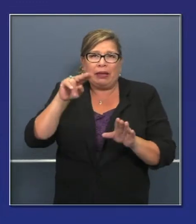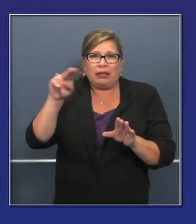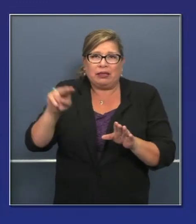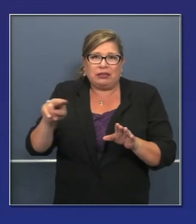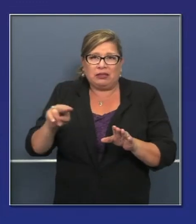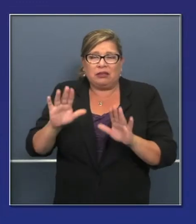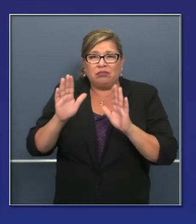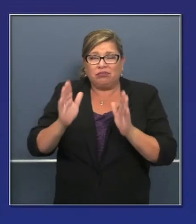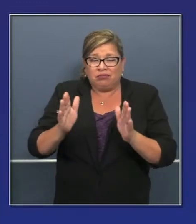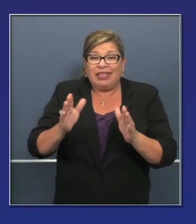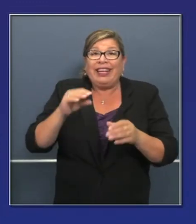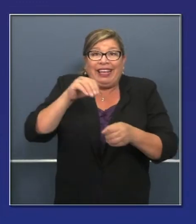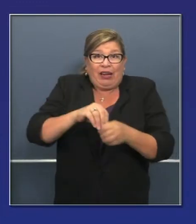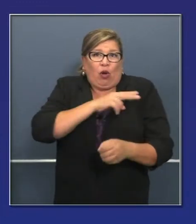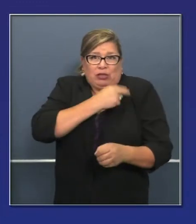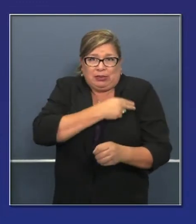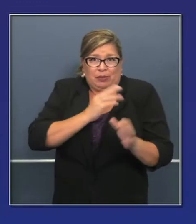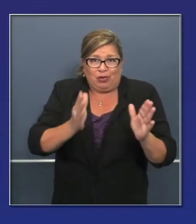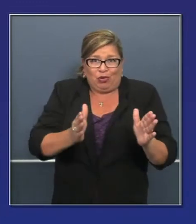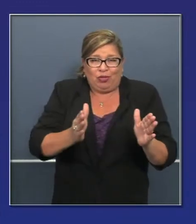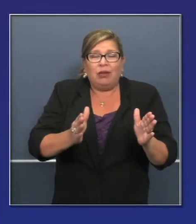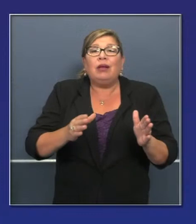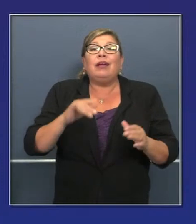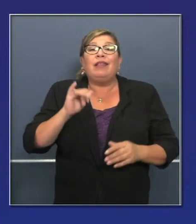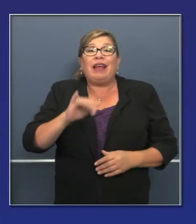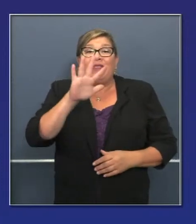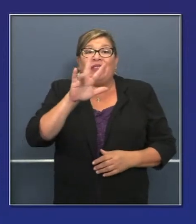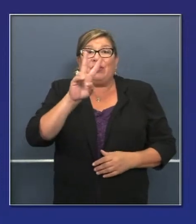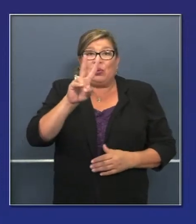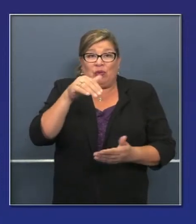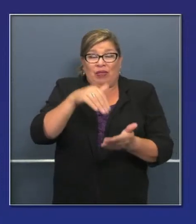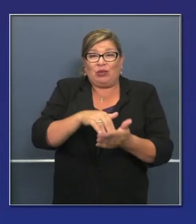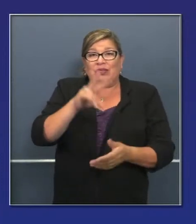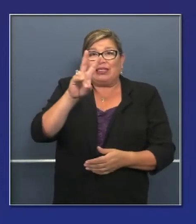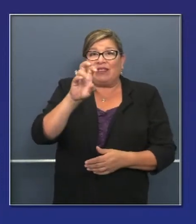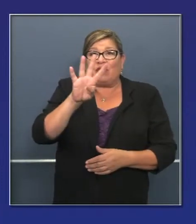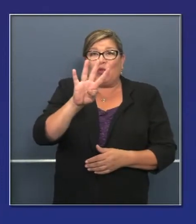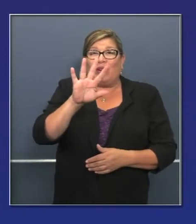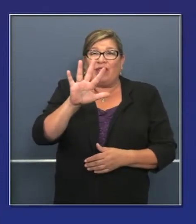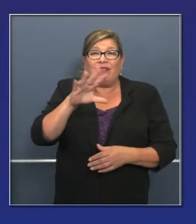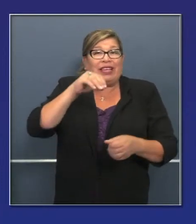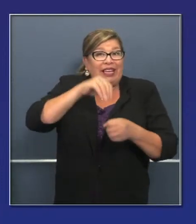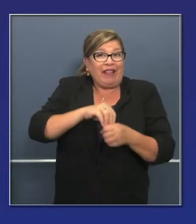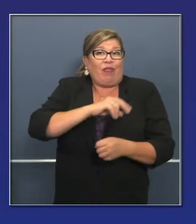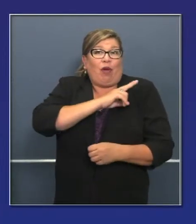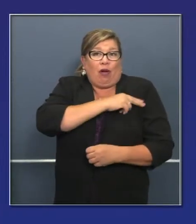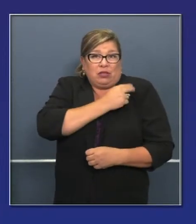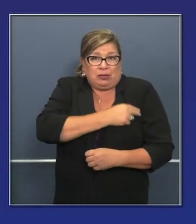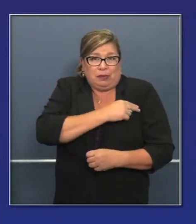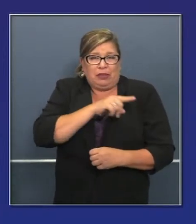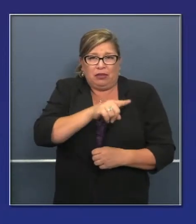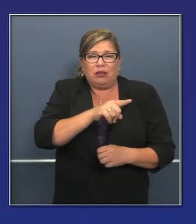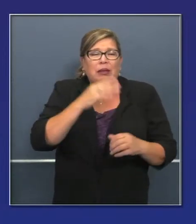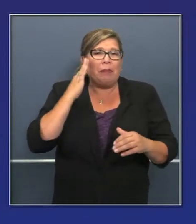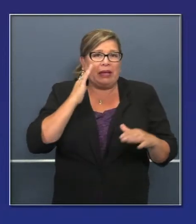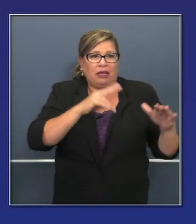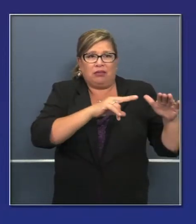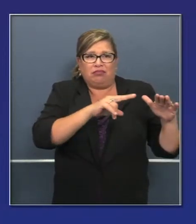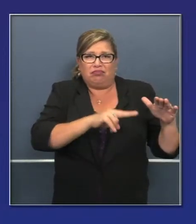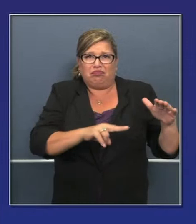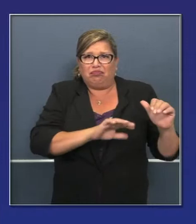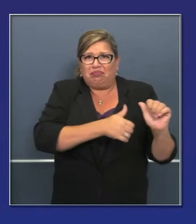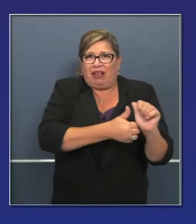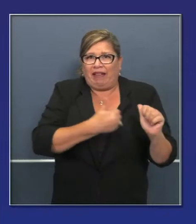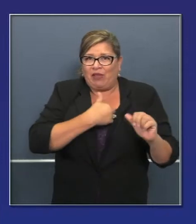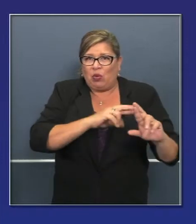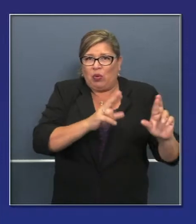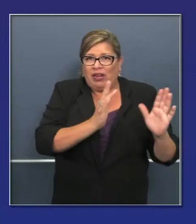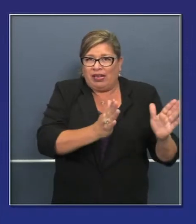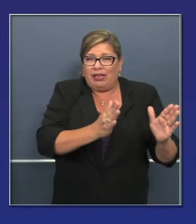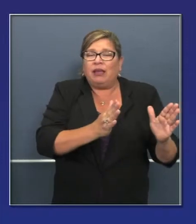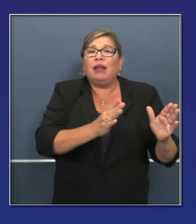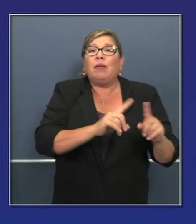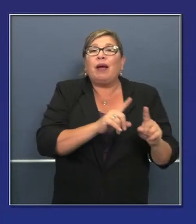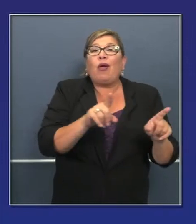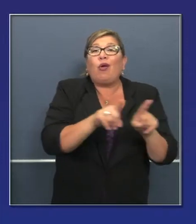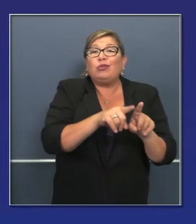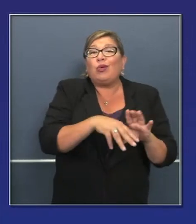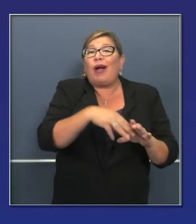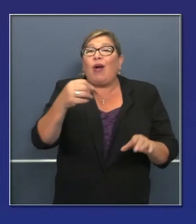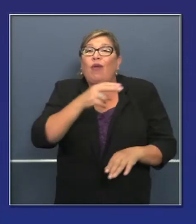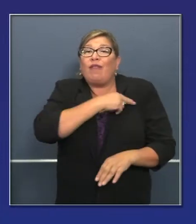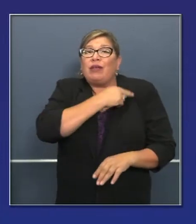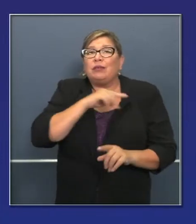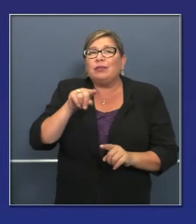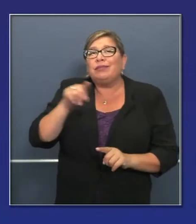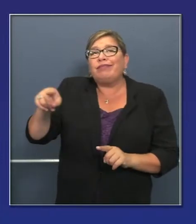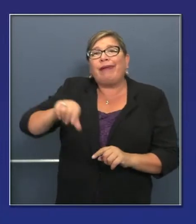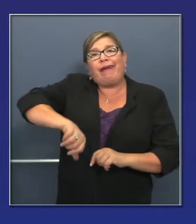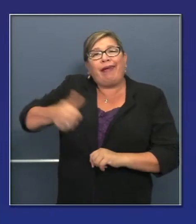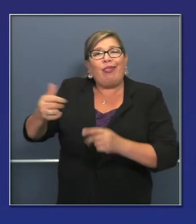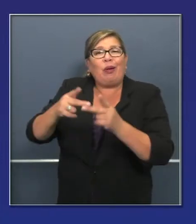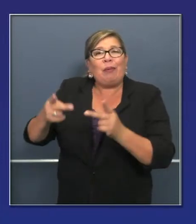we have in addition to the 50 2745 surge beds we have roughly 1,500 alternative care beds but even